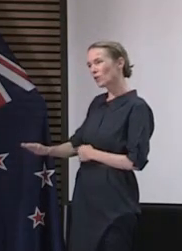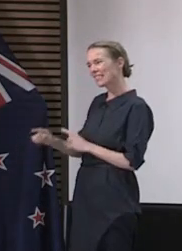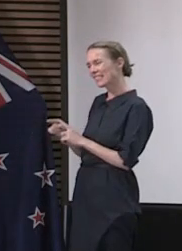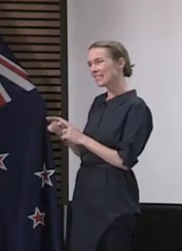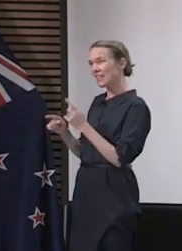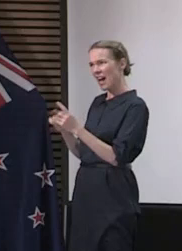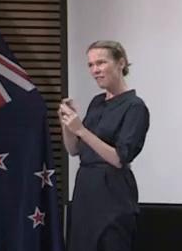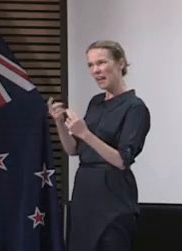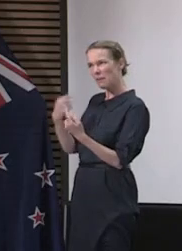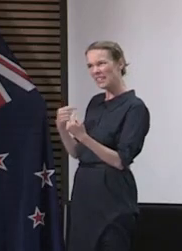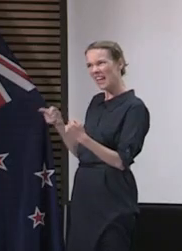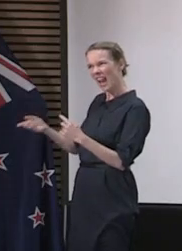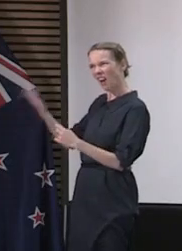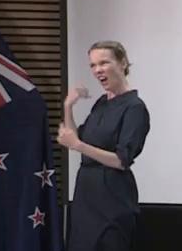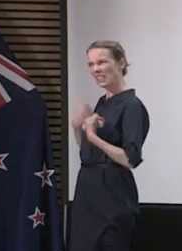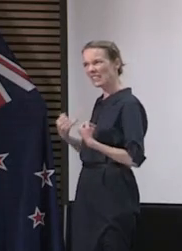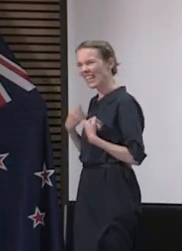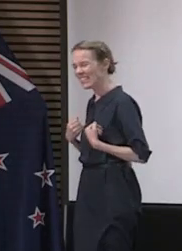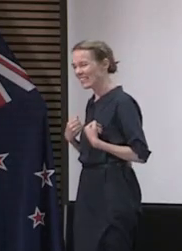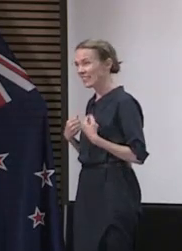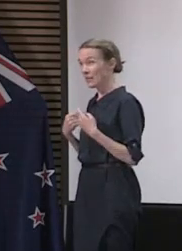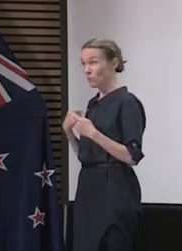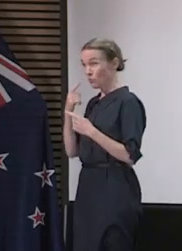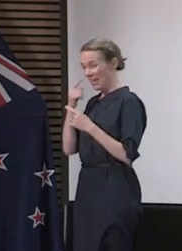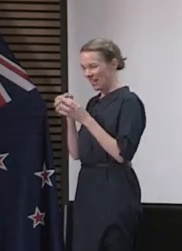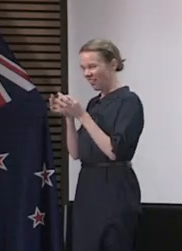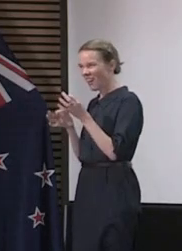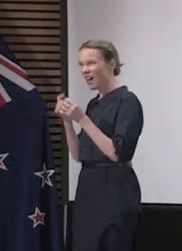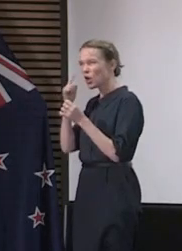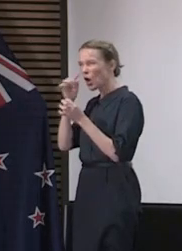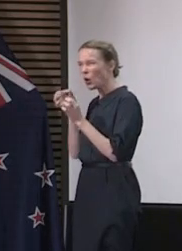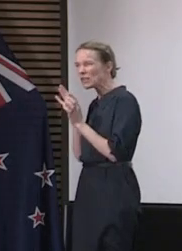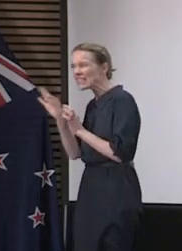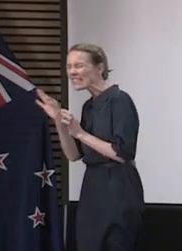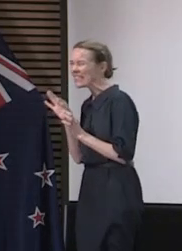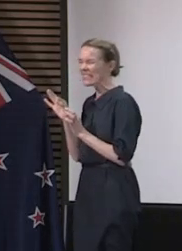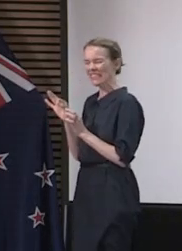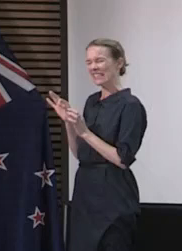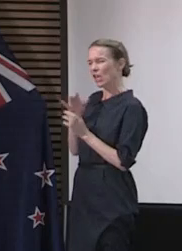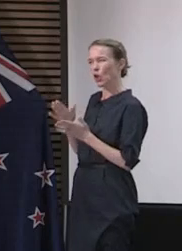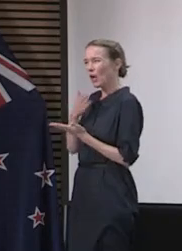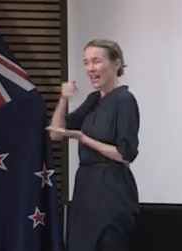example, it might be a child and the symptoms were some time ago, the challenge of